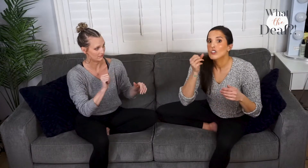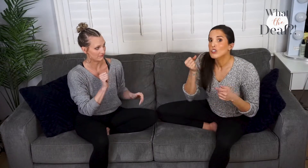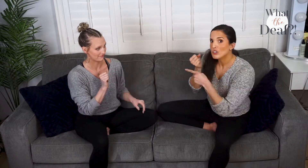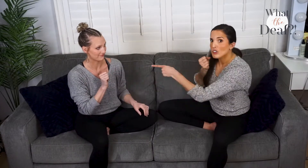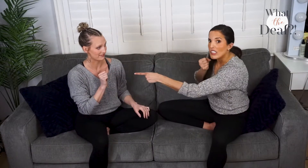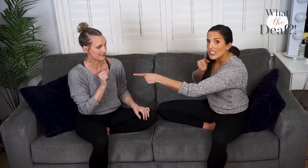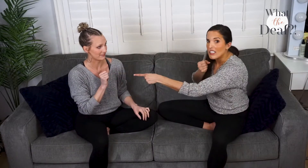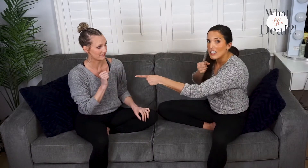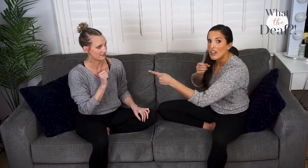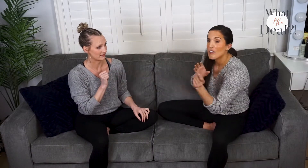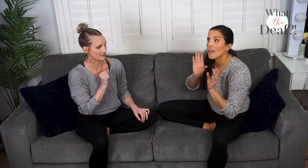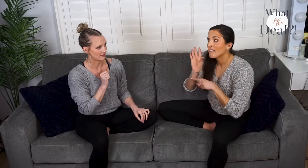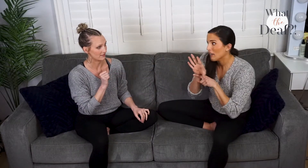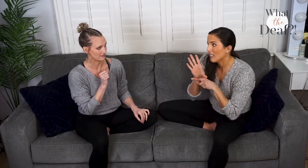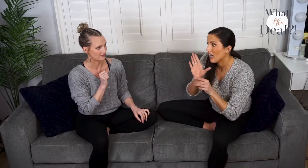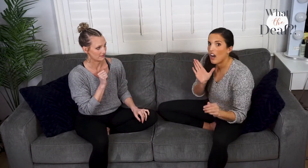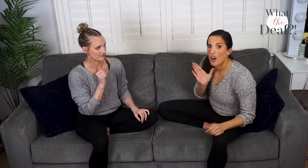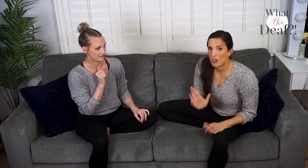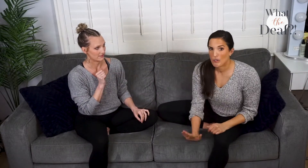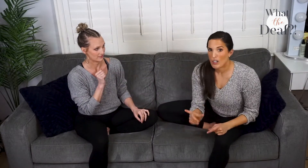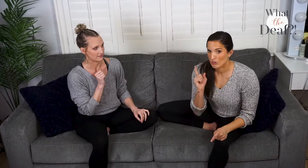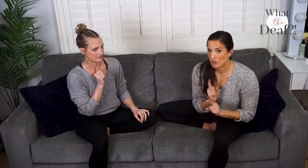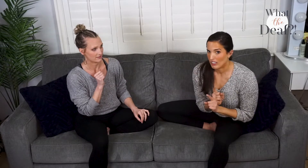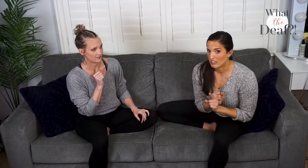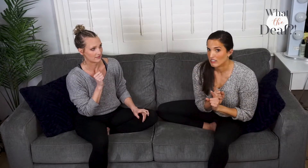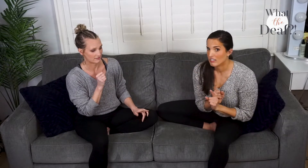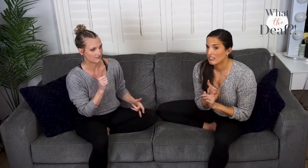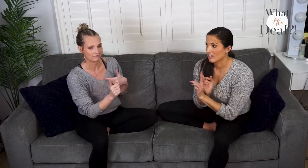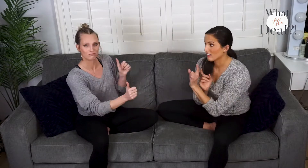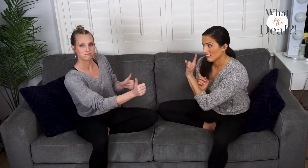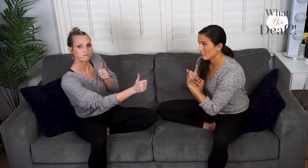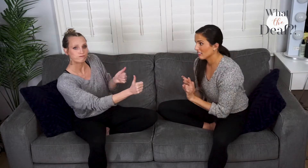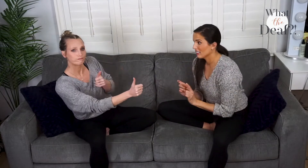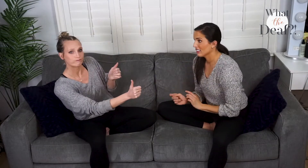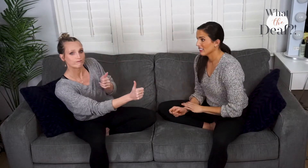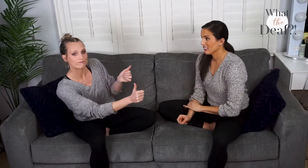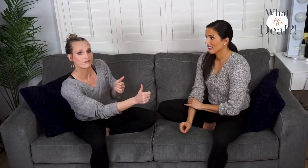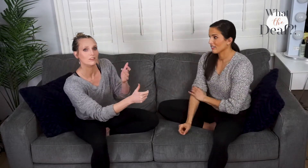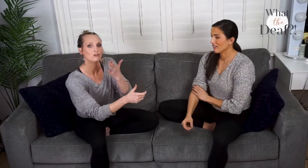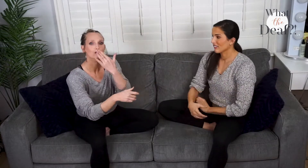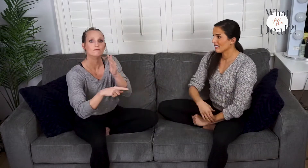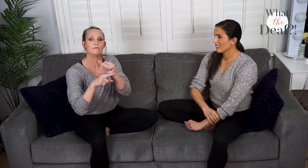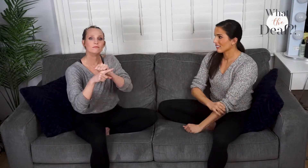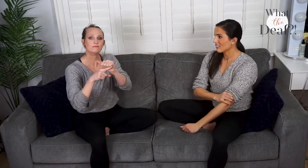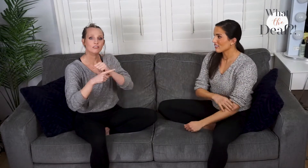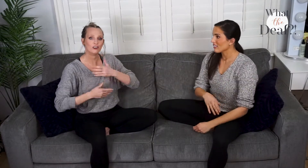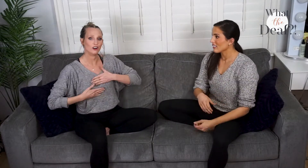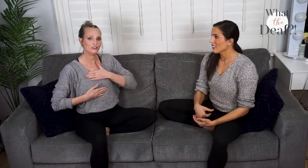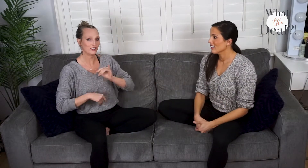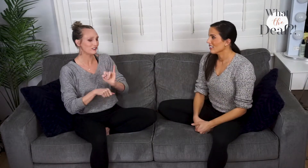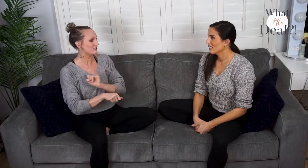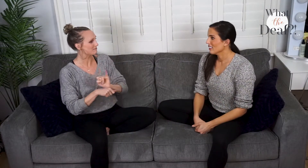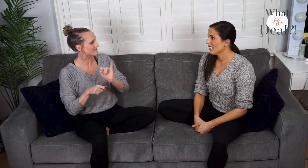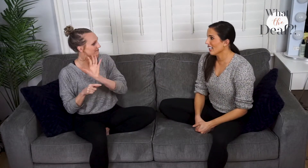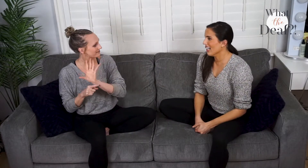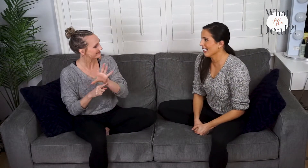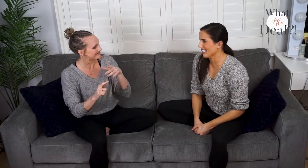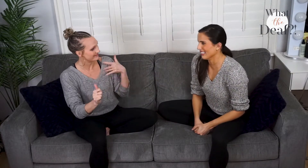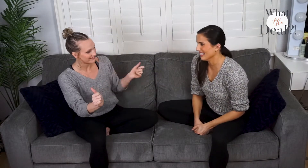And Carly was filming the entire time, right? Remember? Yeah, oh I was, I was following them. It was good practice for the entertainment industry.